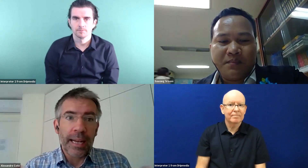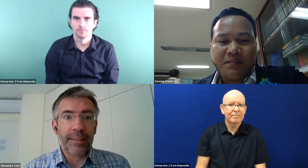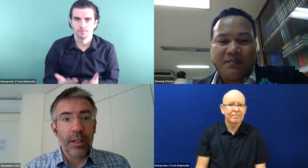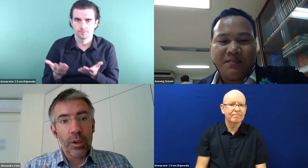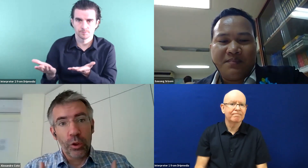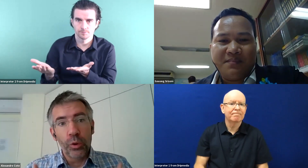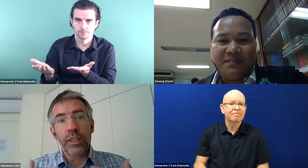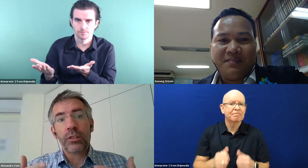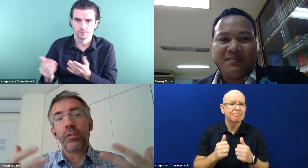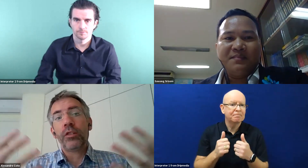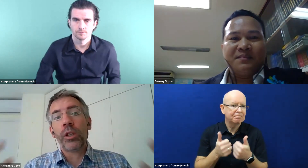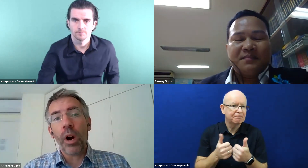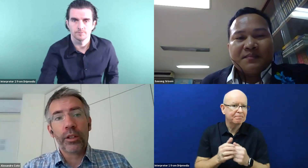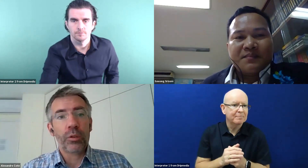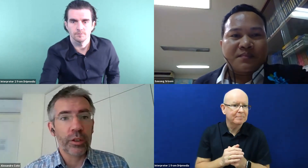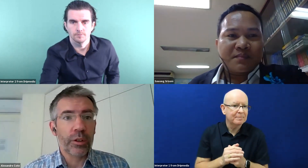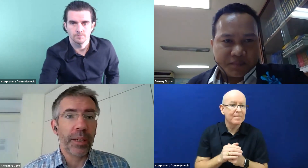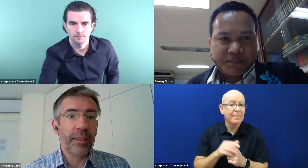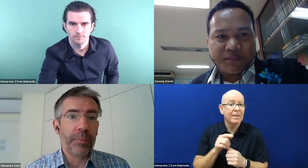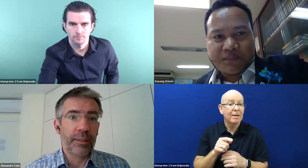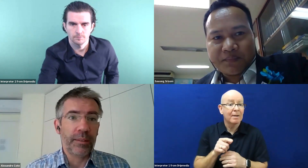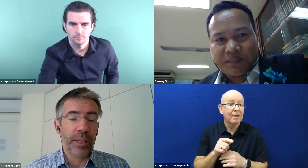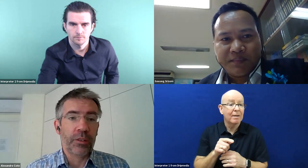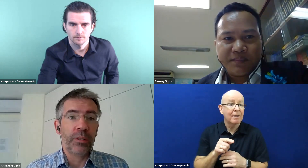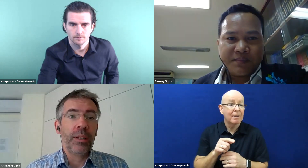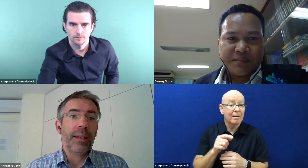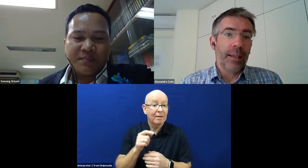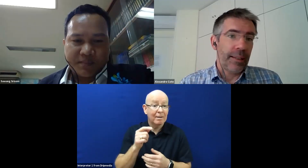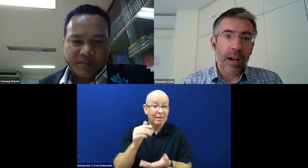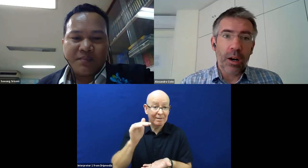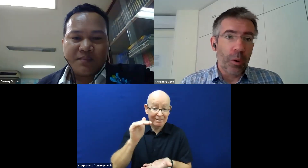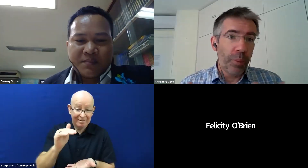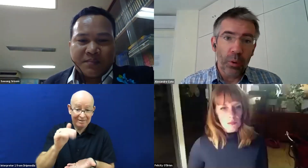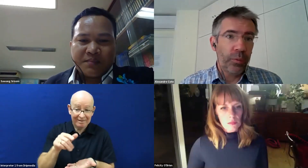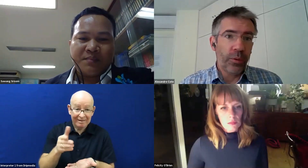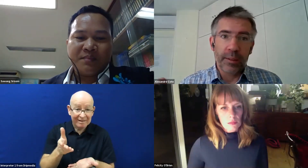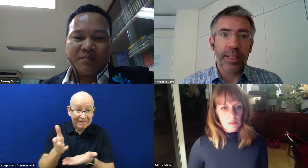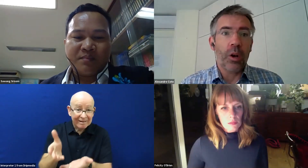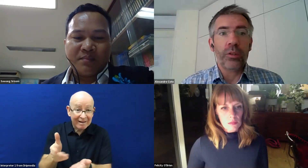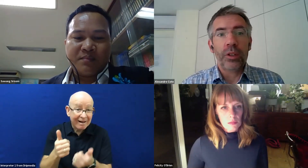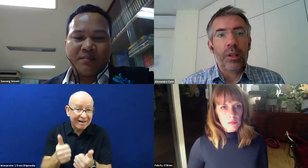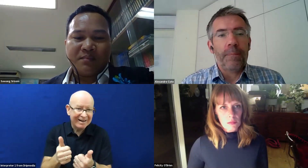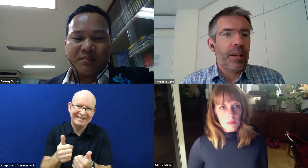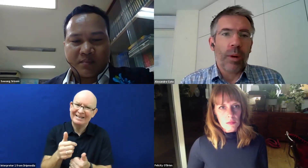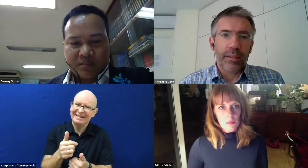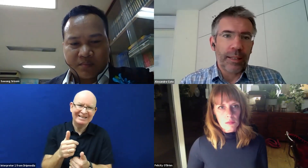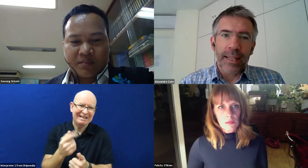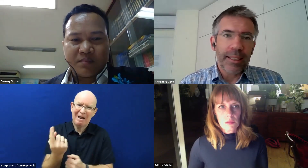at the goods and services required to ensure basic participation, they are above and beyond what any